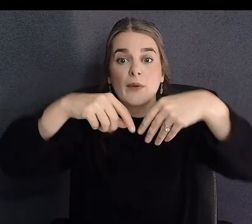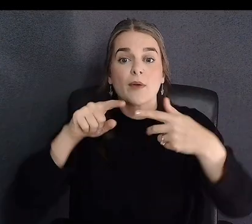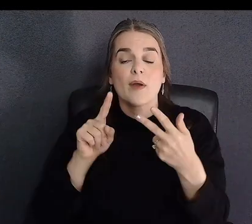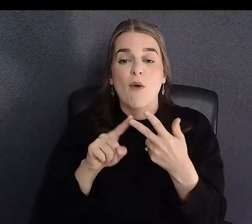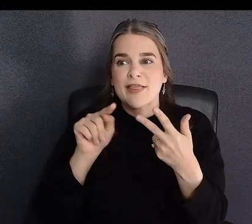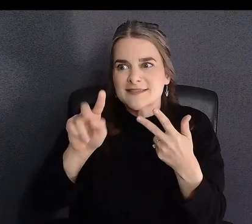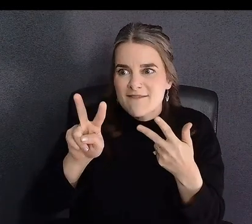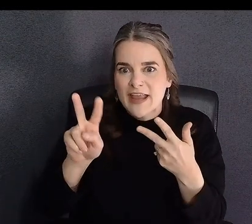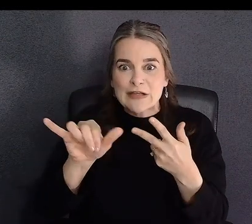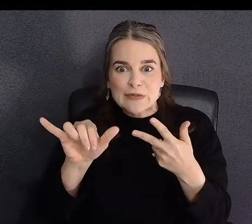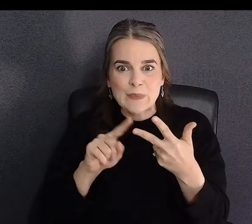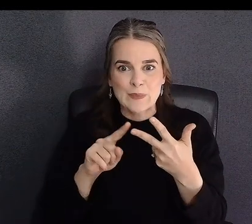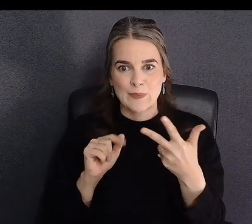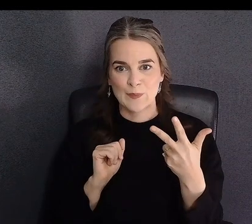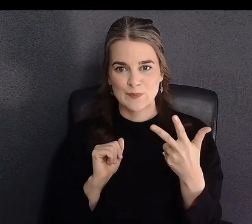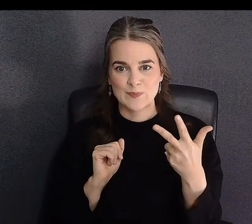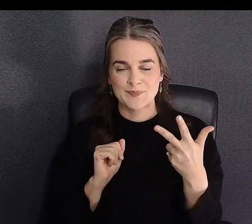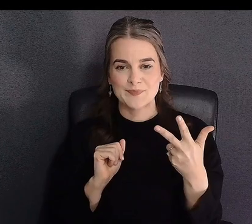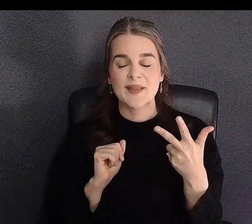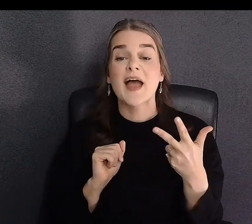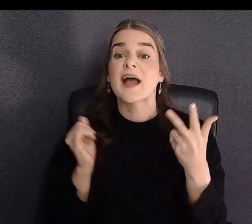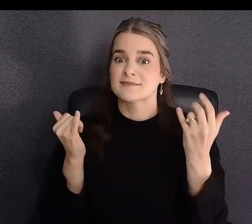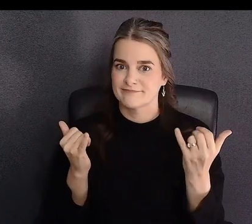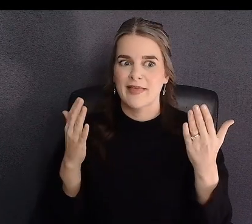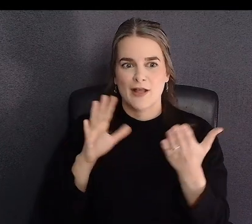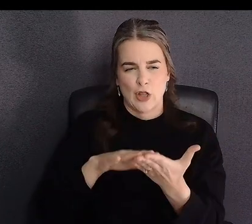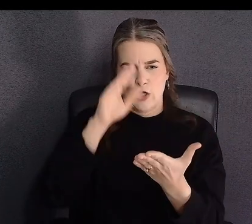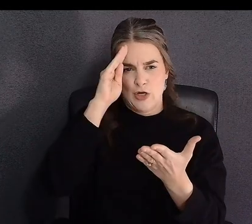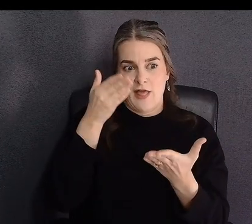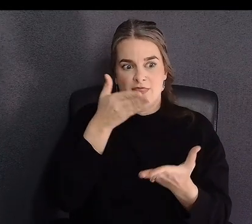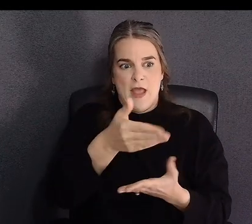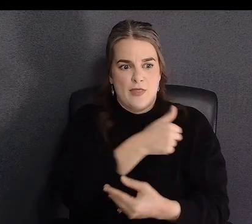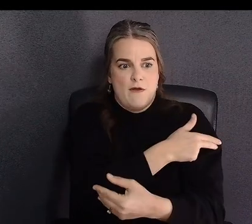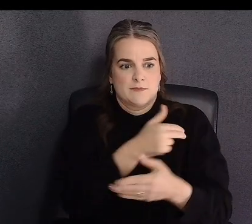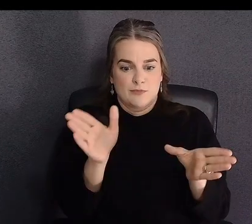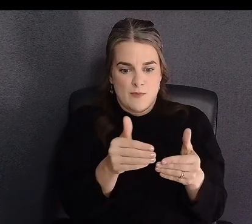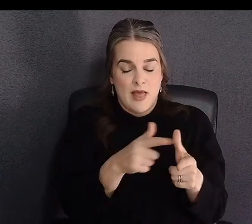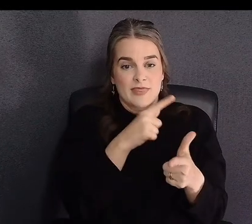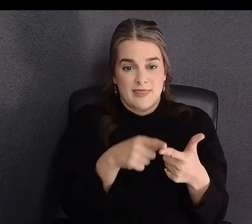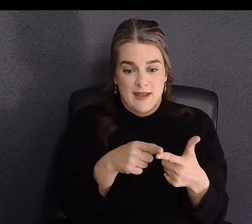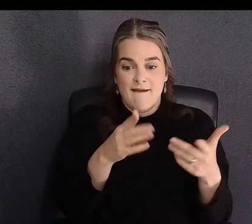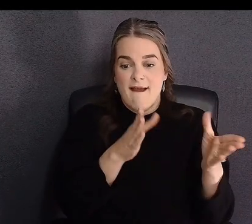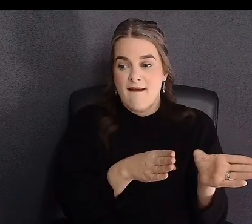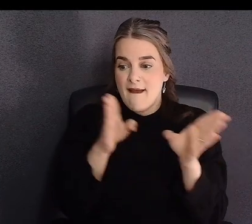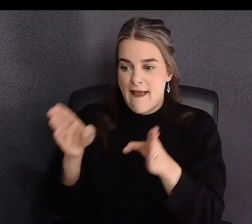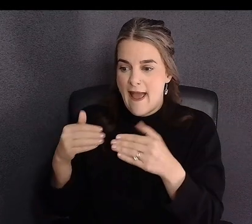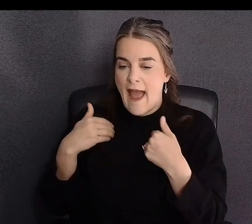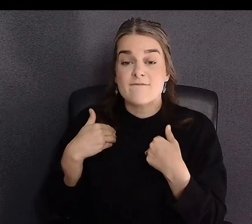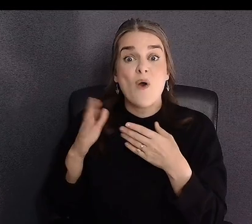So they get really introduced to it there. Then they have an actual room where they have a smart wall.